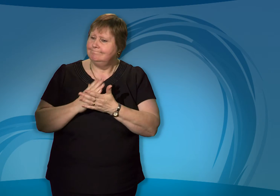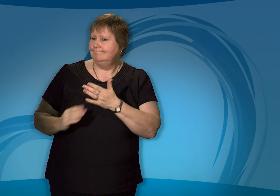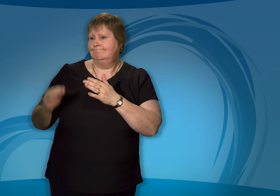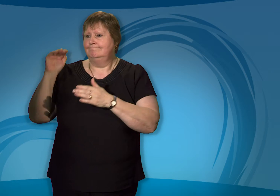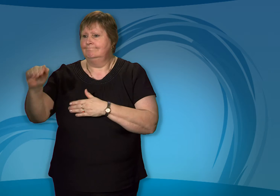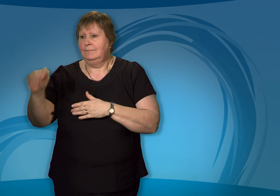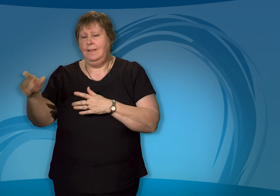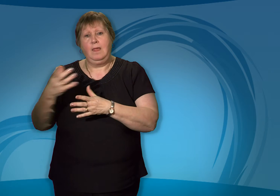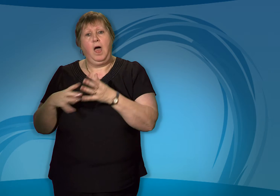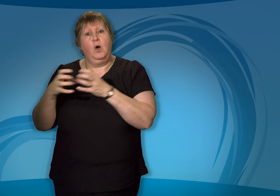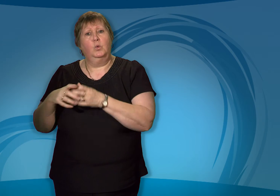the Endoscopy Unit.